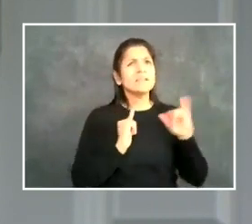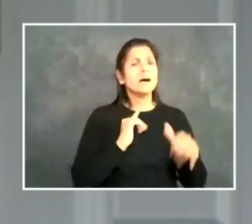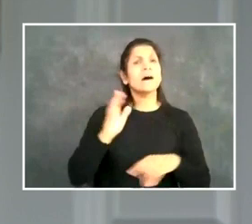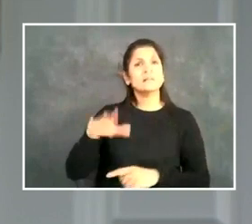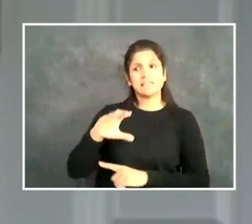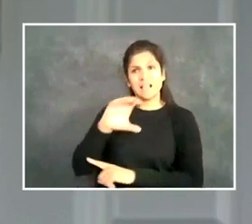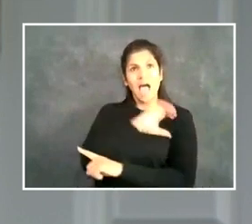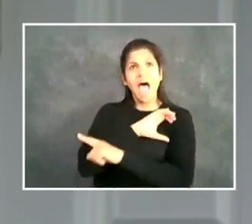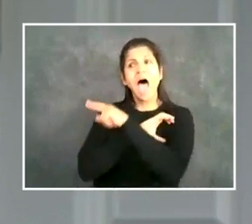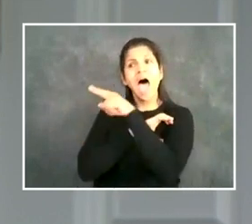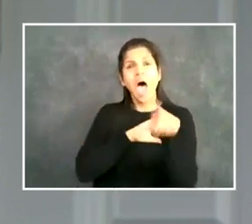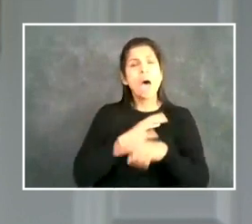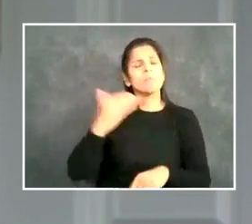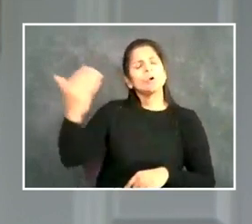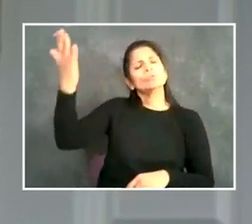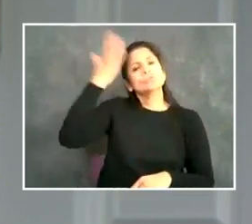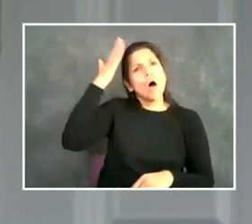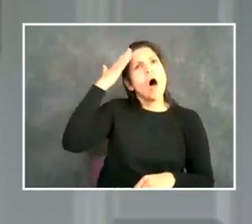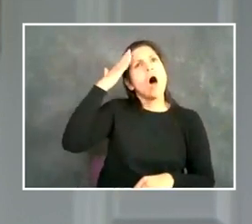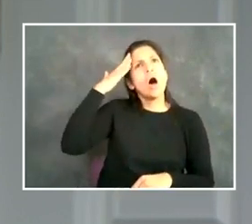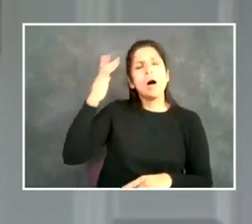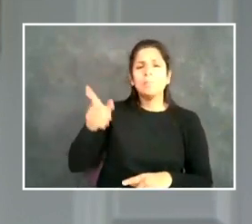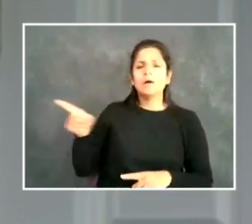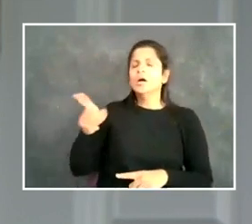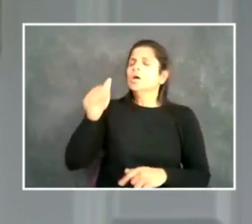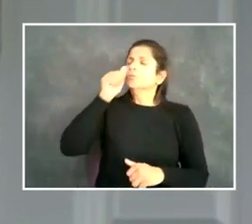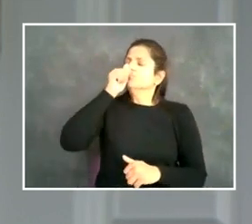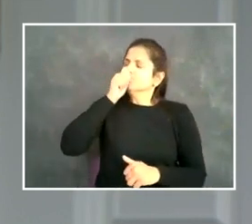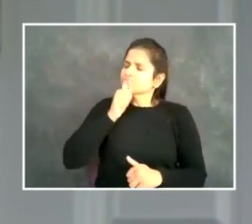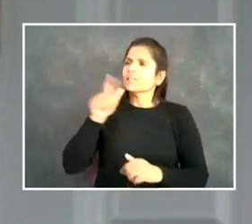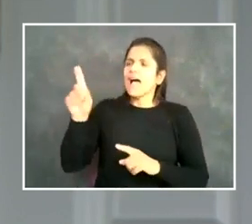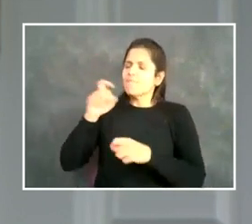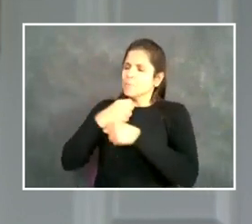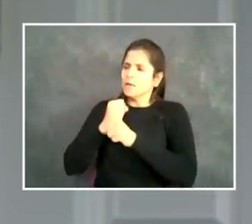WE'VE EMPOWERED OUR OFFICES FOR YEARS, NOW, TO USE DISCRETION AND I THINK IT HAS COME THROUGH IN THIS.